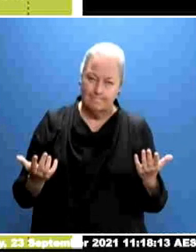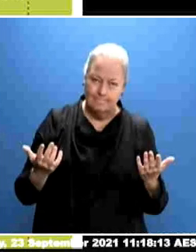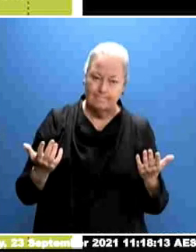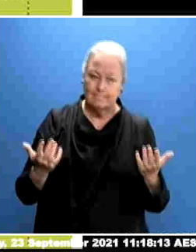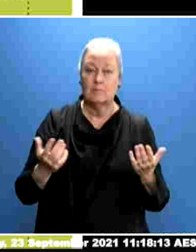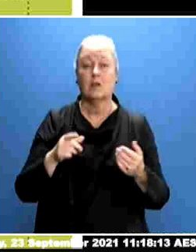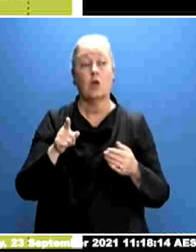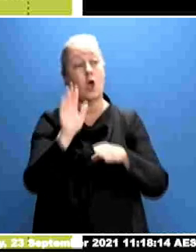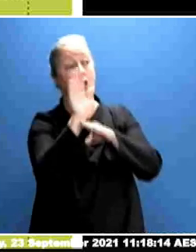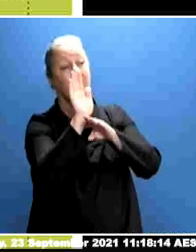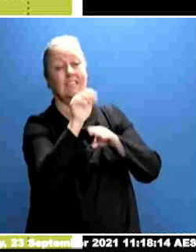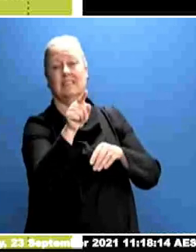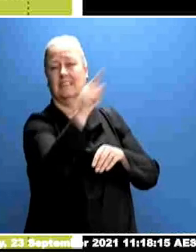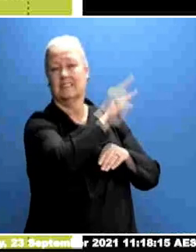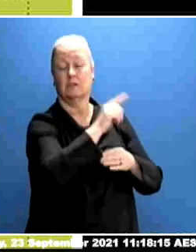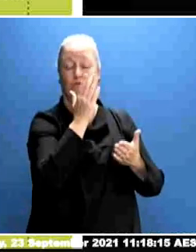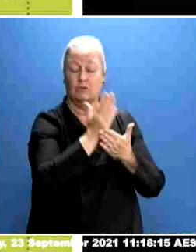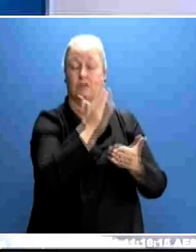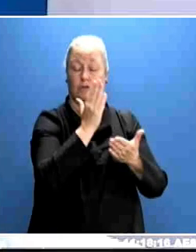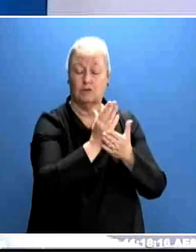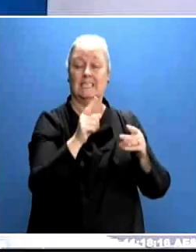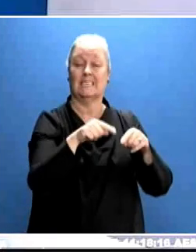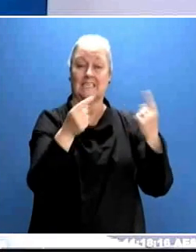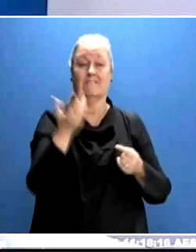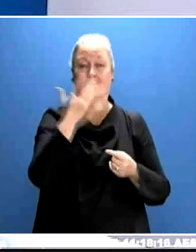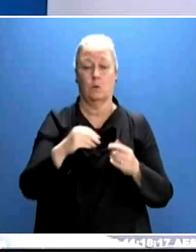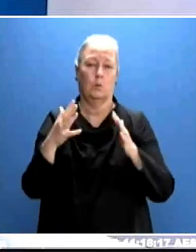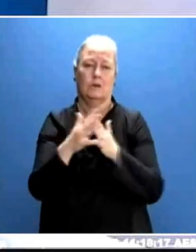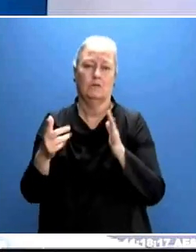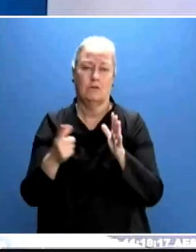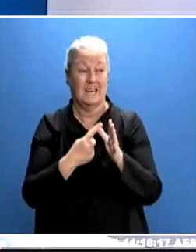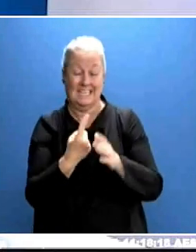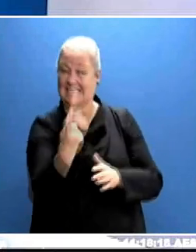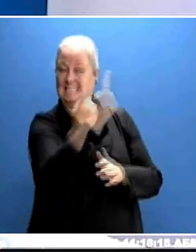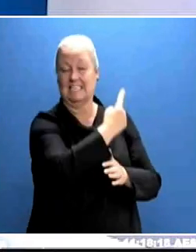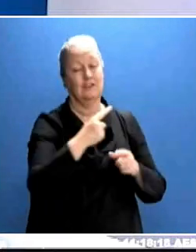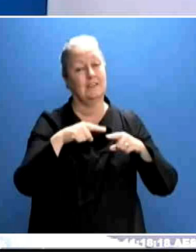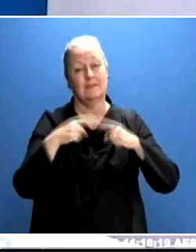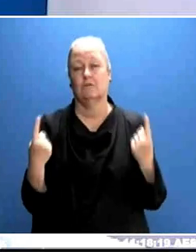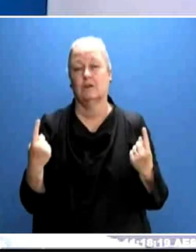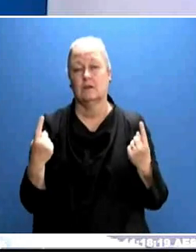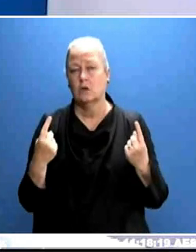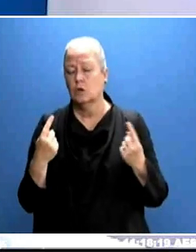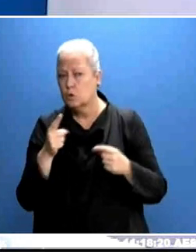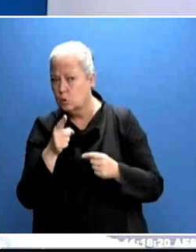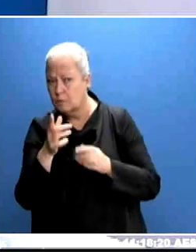are very, very different from Western Australia, each of them? Each of the jurisdictions that I looked at